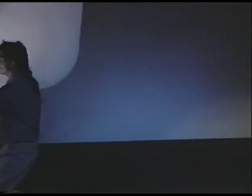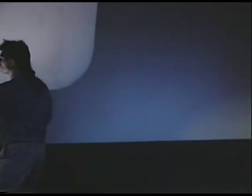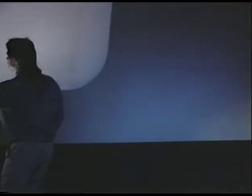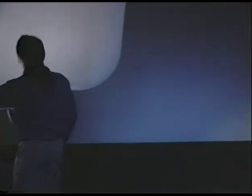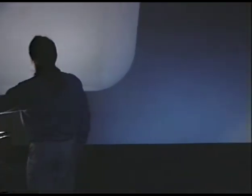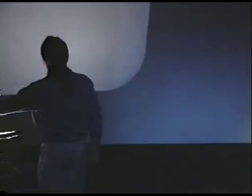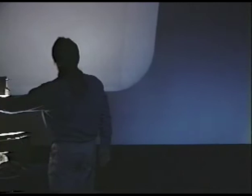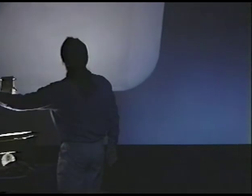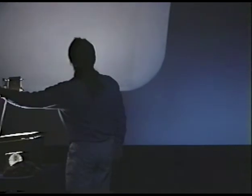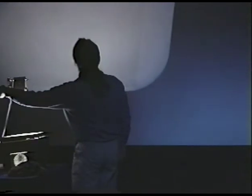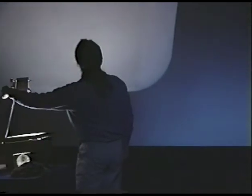OK, read this.